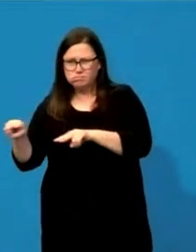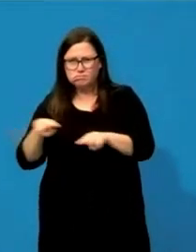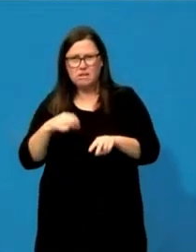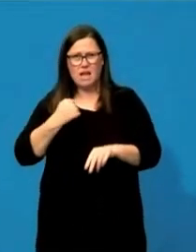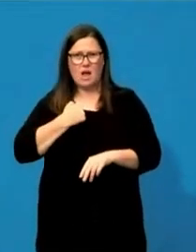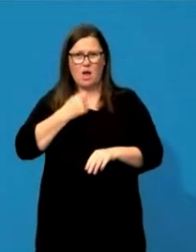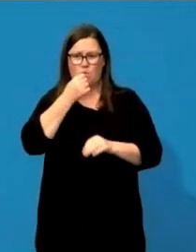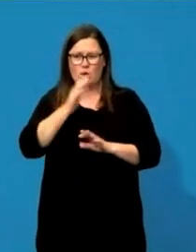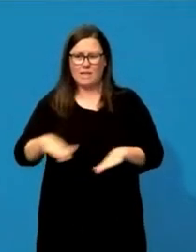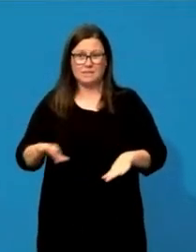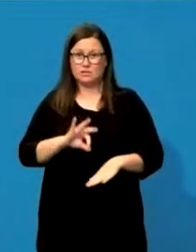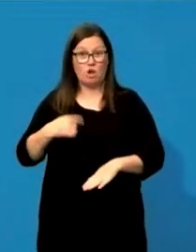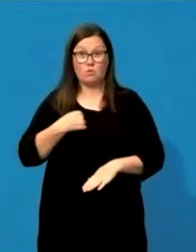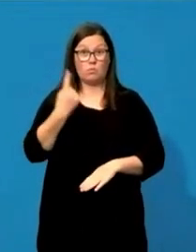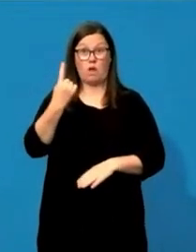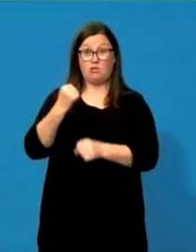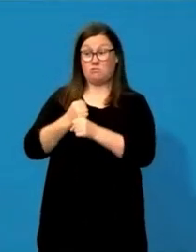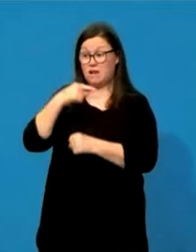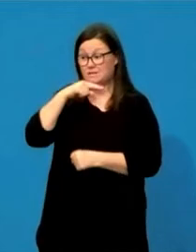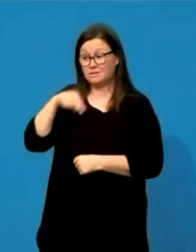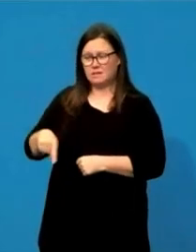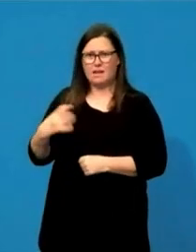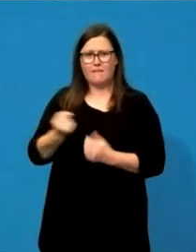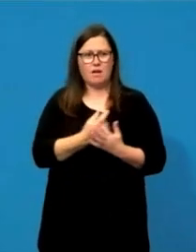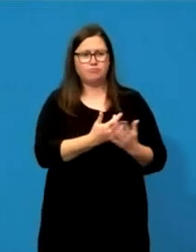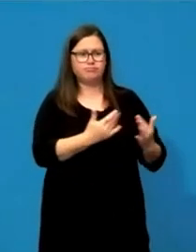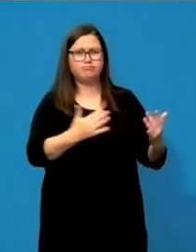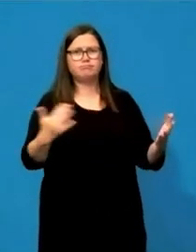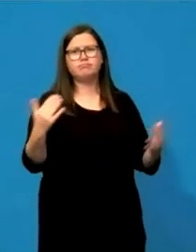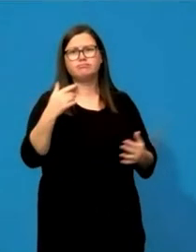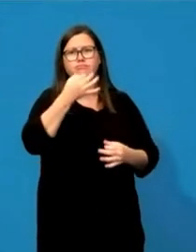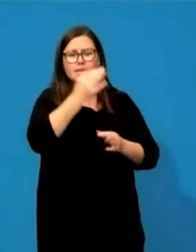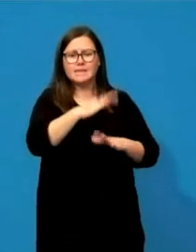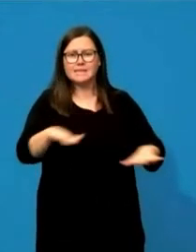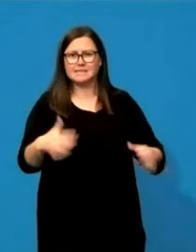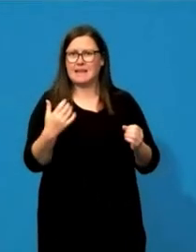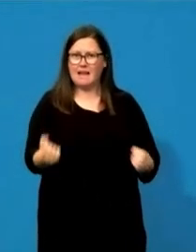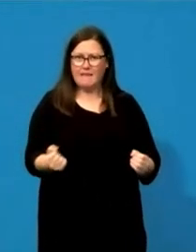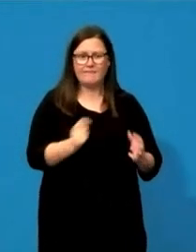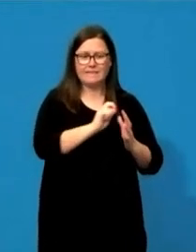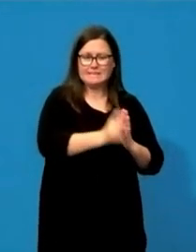There's heaps of young kids that has disability with being deaf.